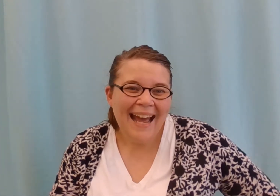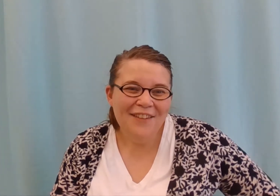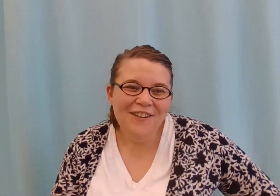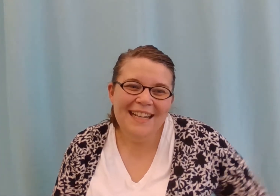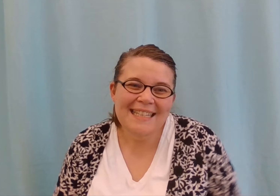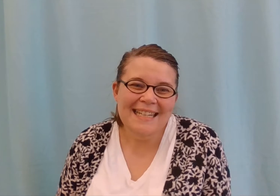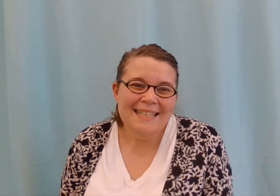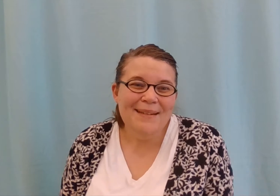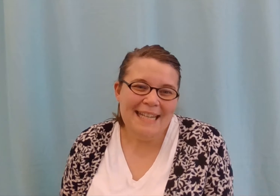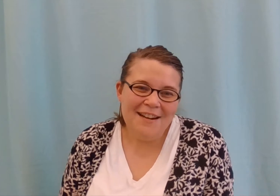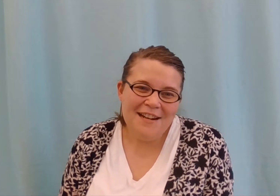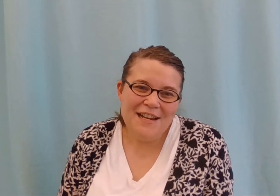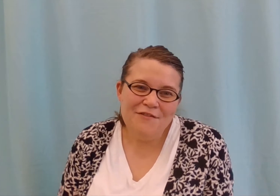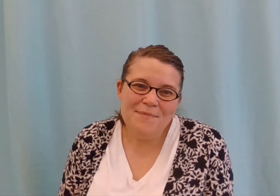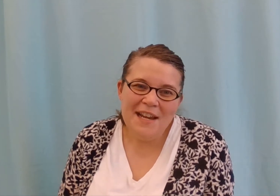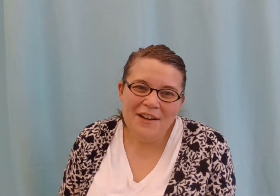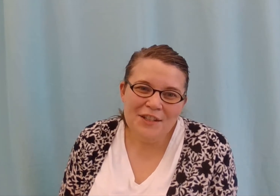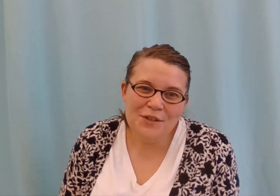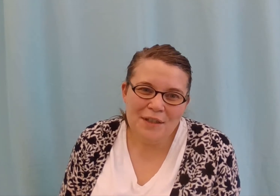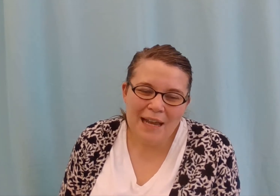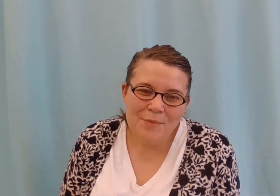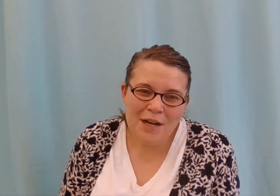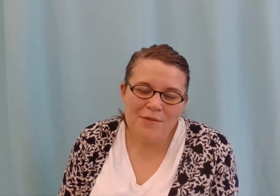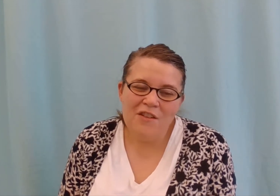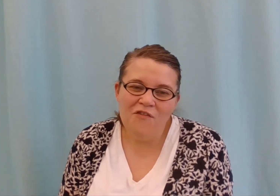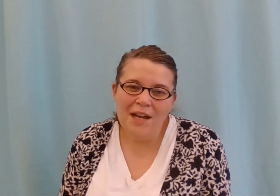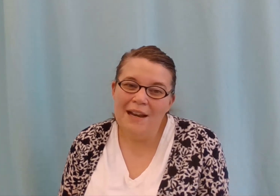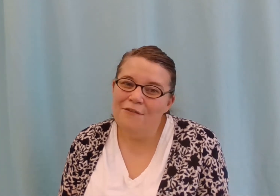Hi, Friends! It's Miss Aaryn here from the Herrick District Library with a fun